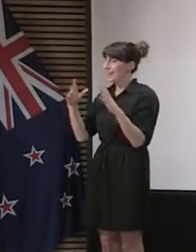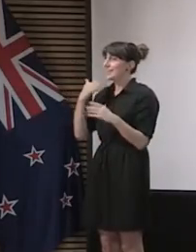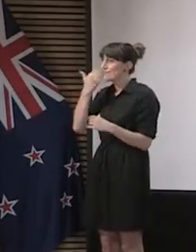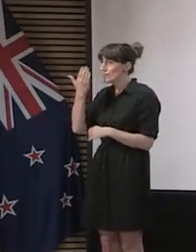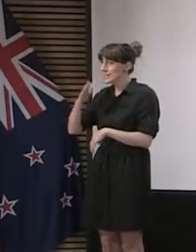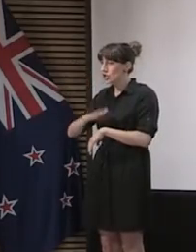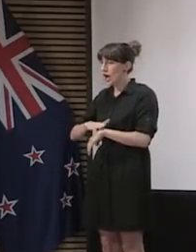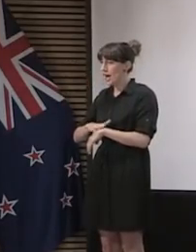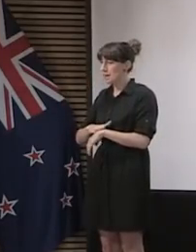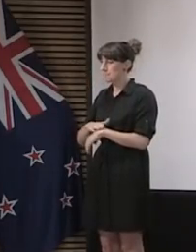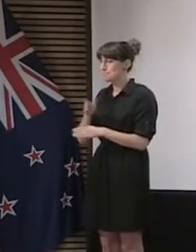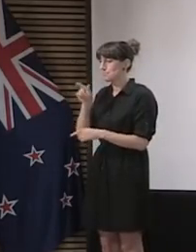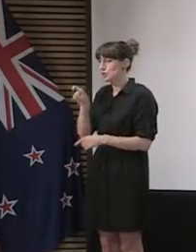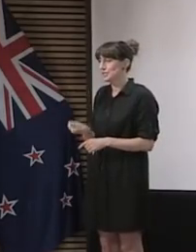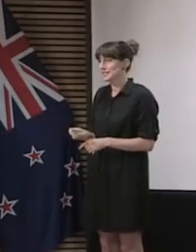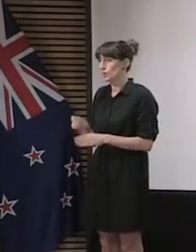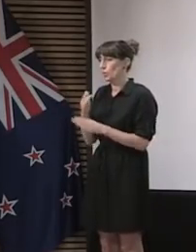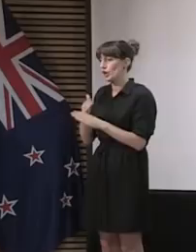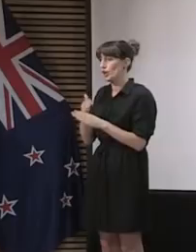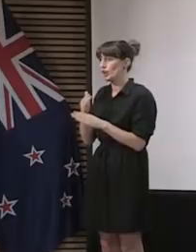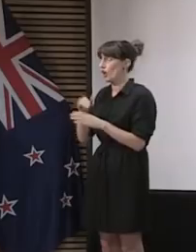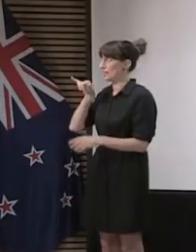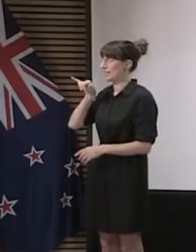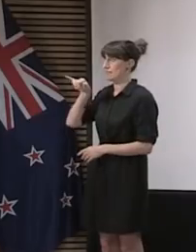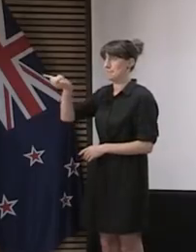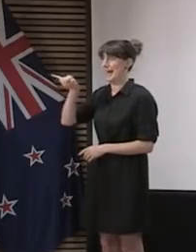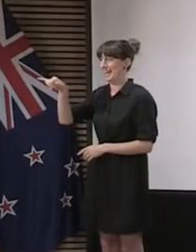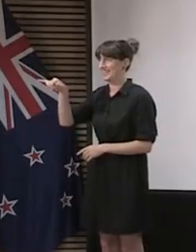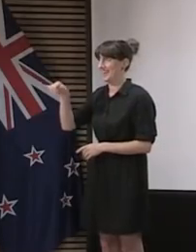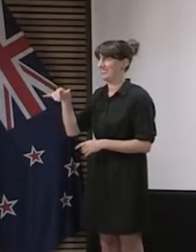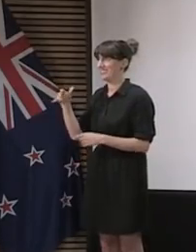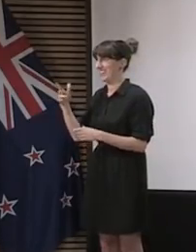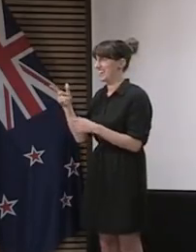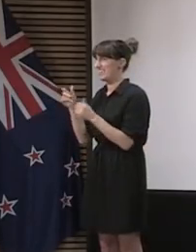someone fulfilled a shiftat work they then had to stayhome for two weeks.